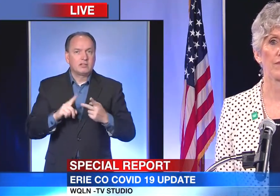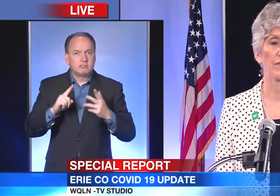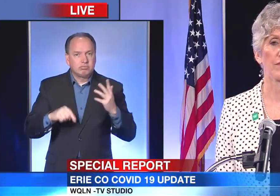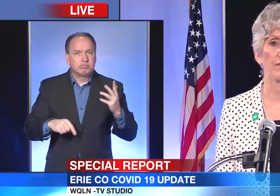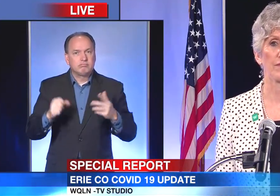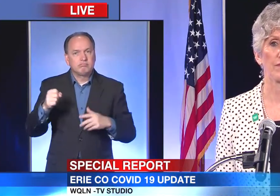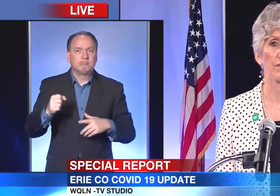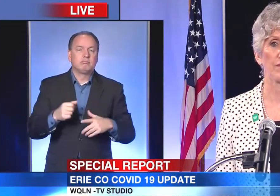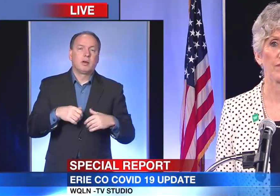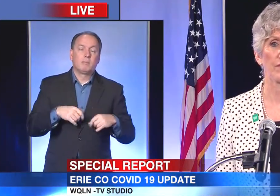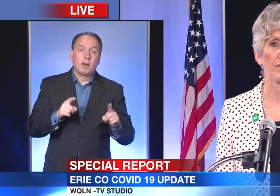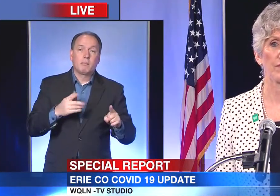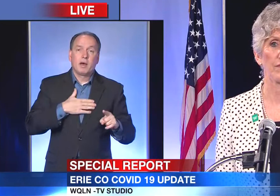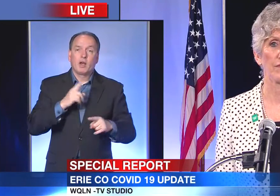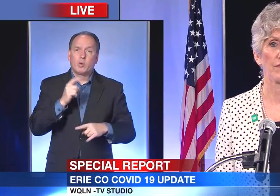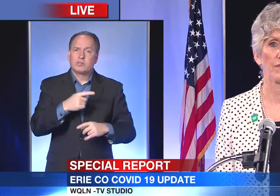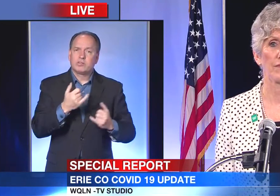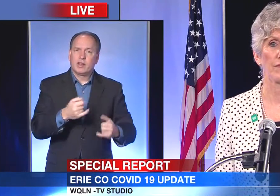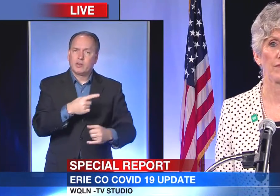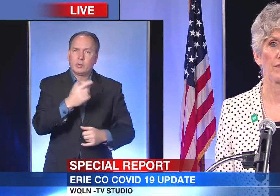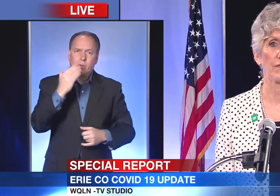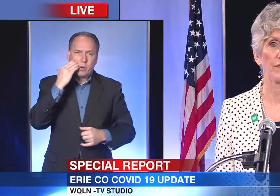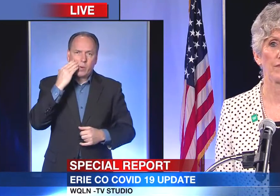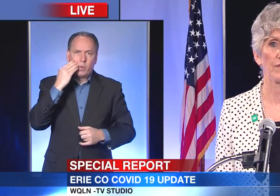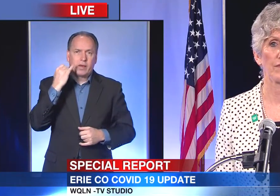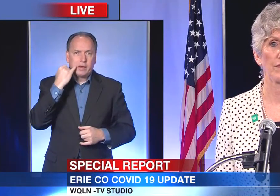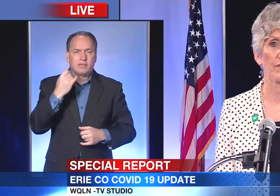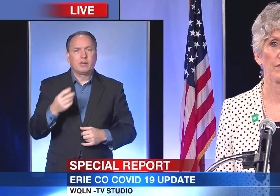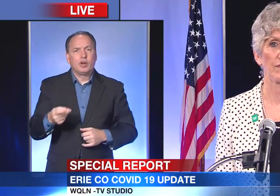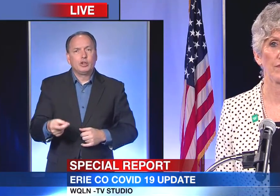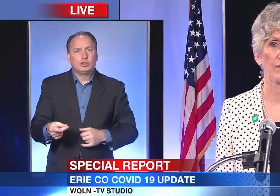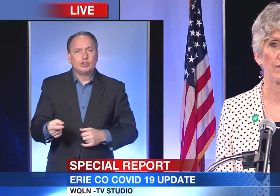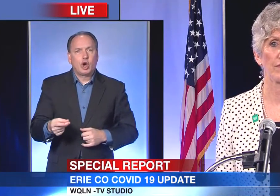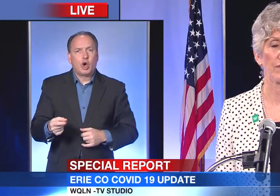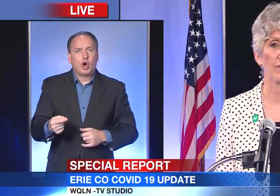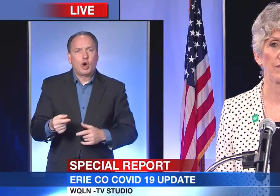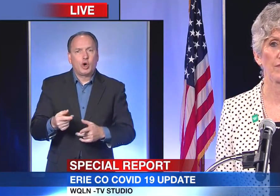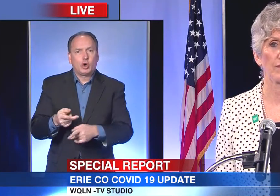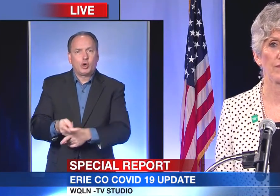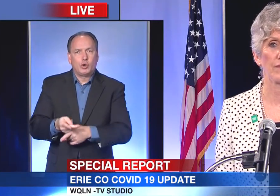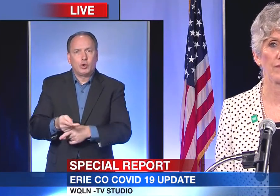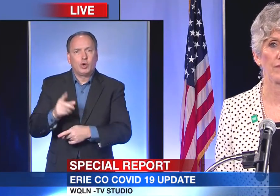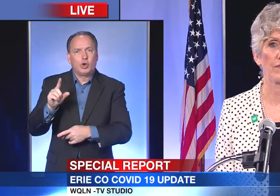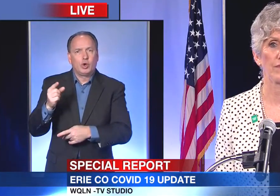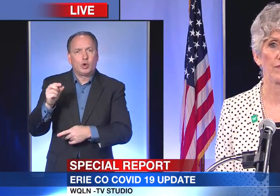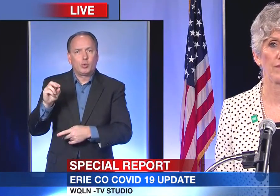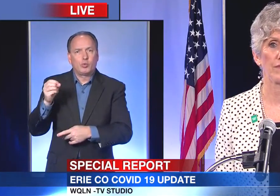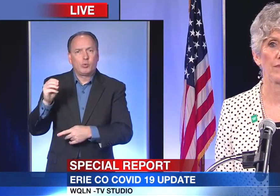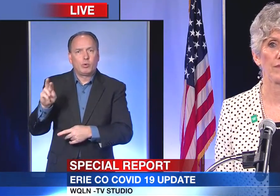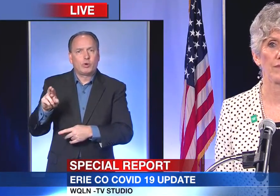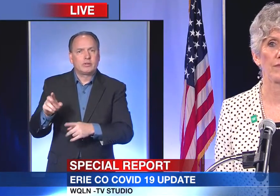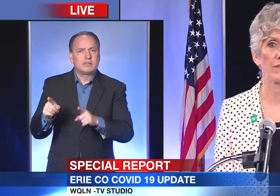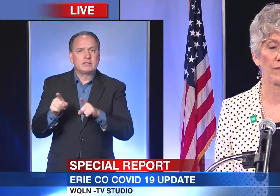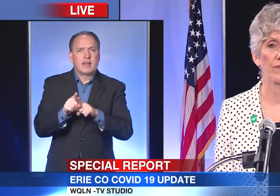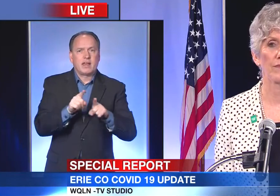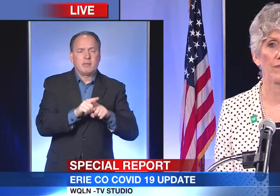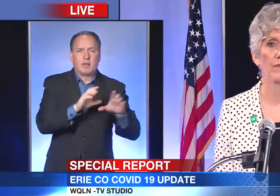OBVIOUSLY SOME DISAPPOINTMENTS WITH THE HAIR SALONS, ET CETERA. DO YOU